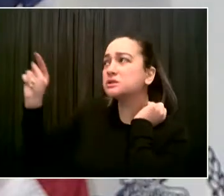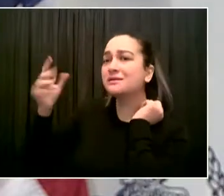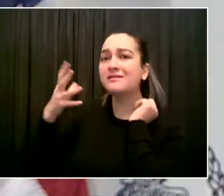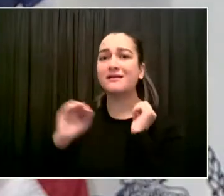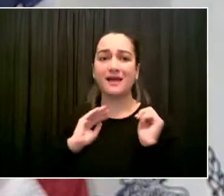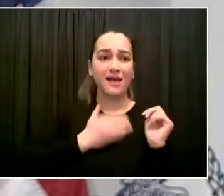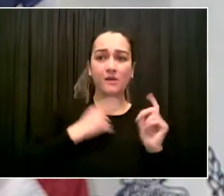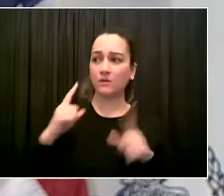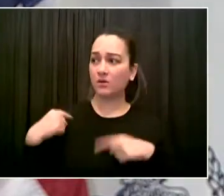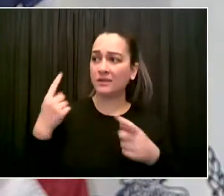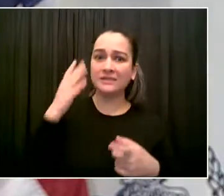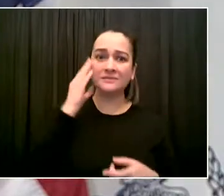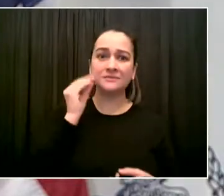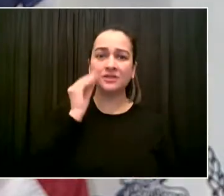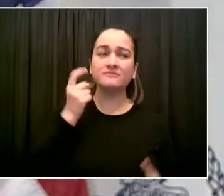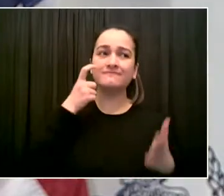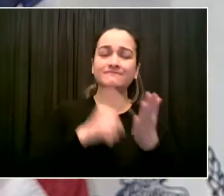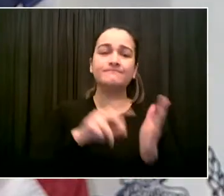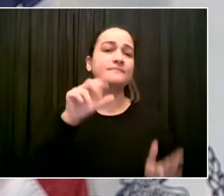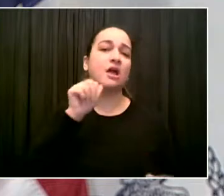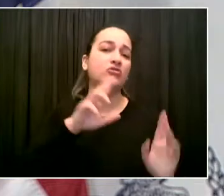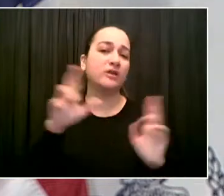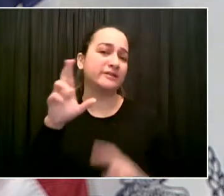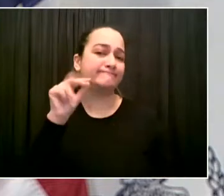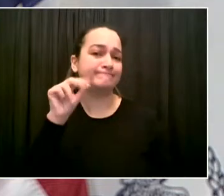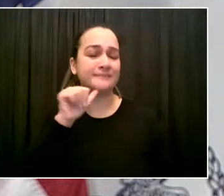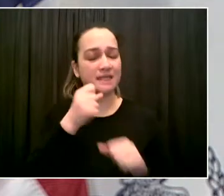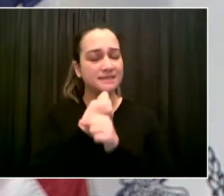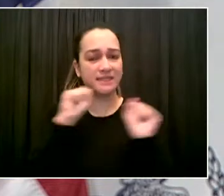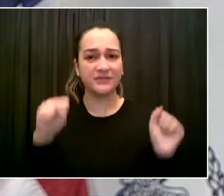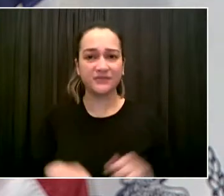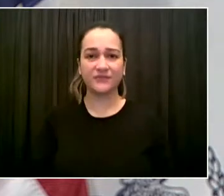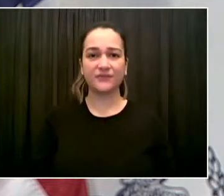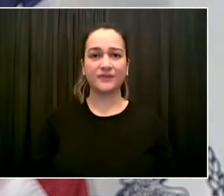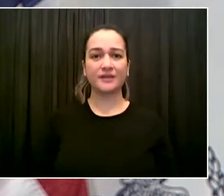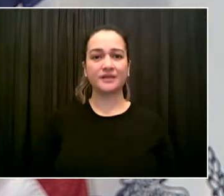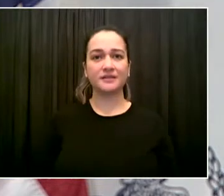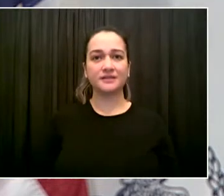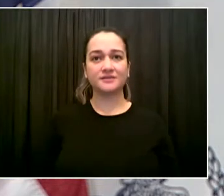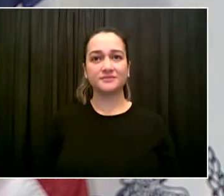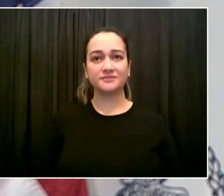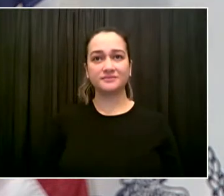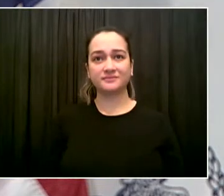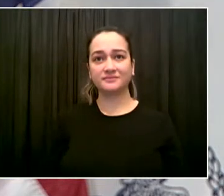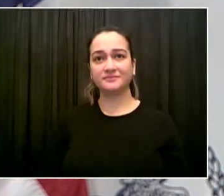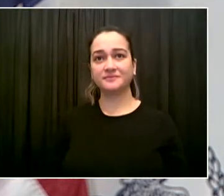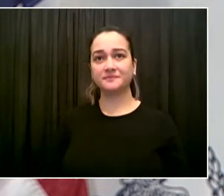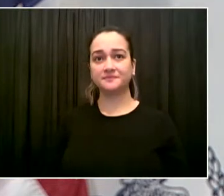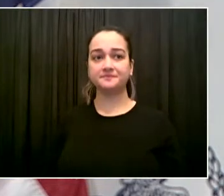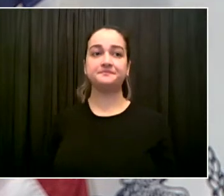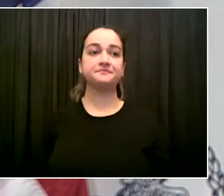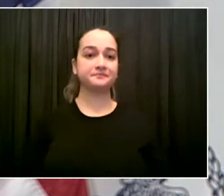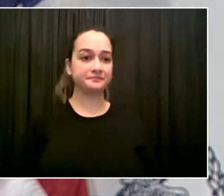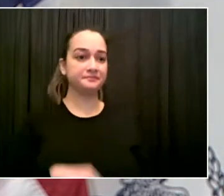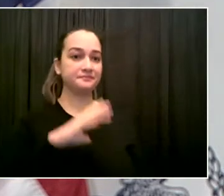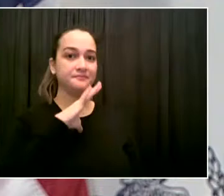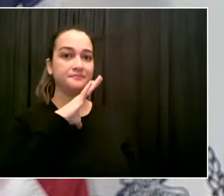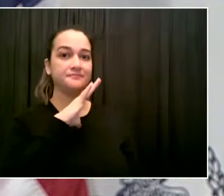EXPERIENCE FROM AROUND THE WORLD AND THE COUNTRY AS WELL AS WHAT WE KNOW ABOUT THE INHERENT RISK OF CERTAIN NECK DUTIES. GO AHEAD, ANDREW.